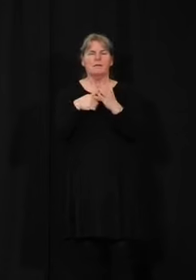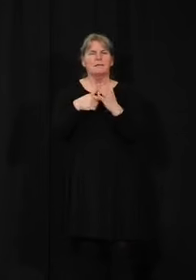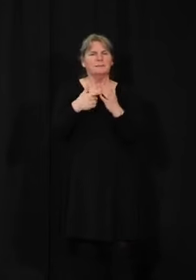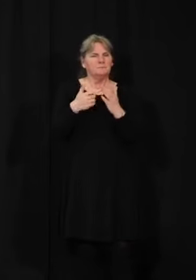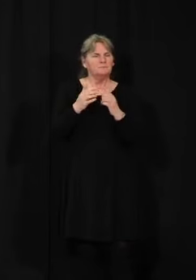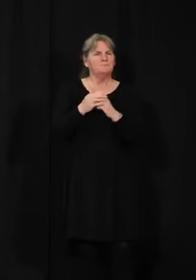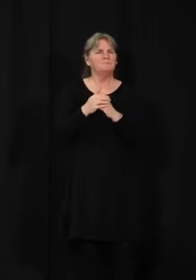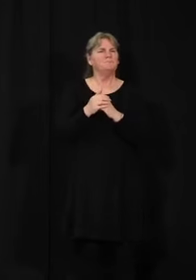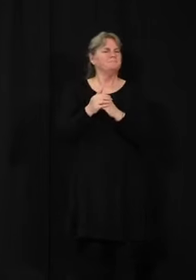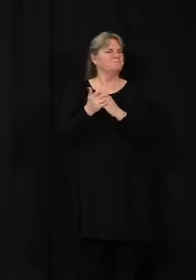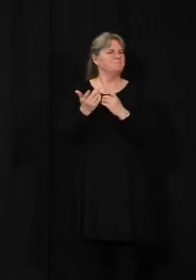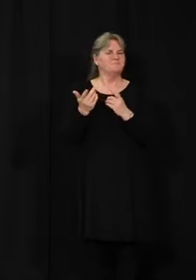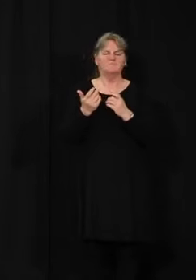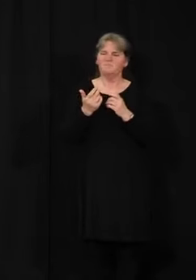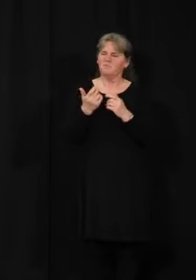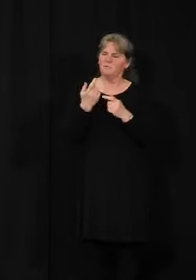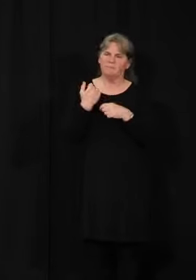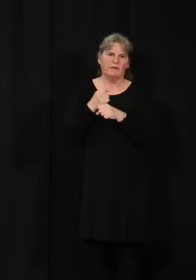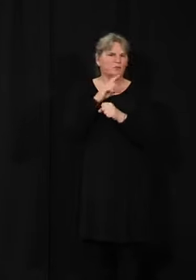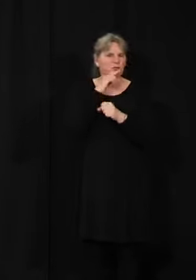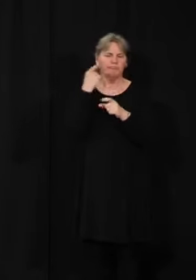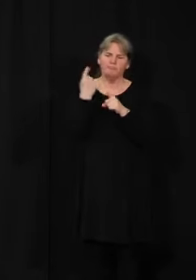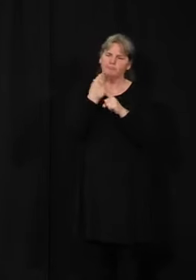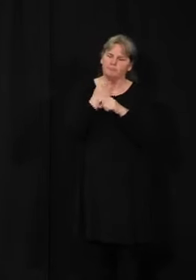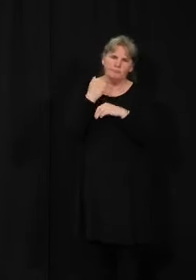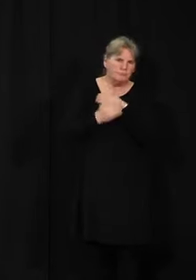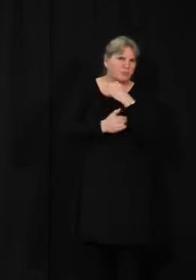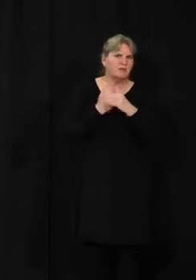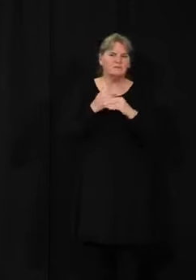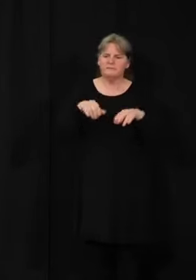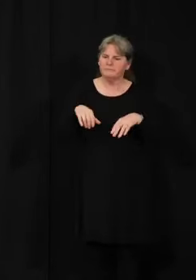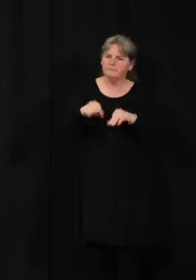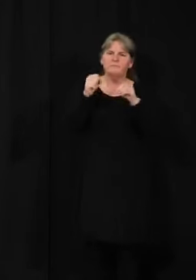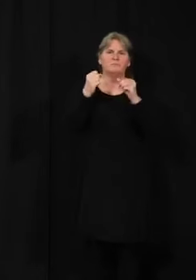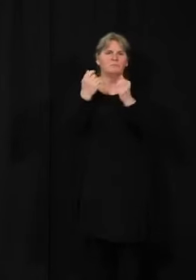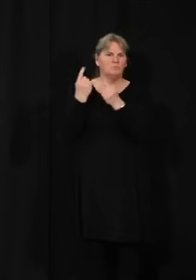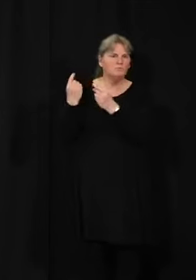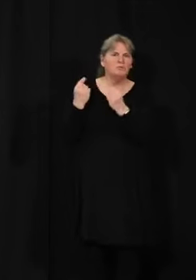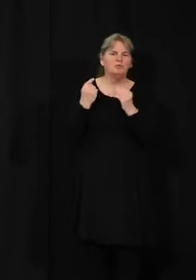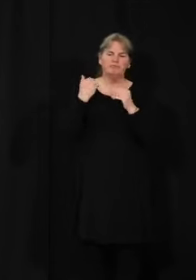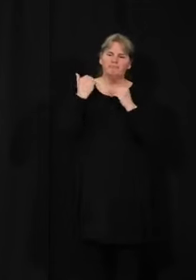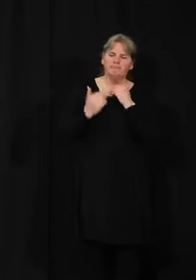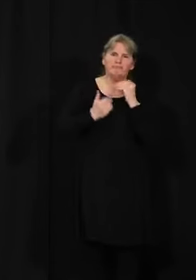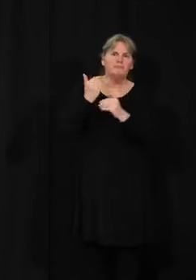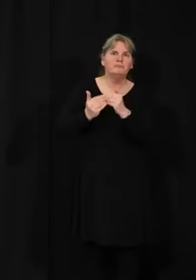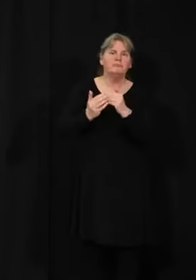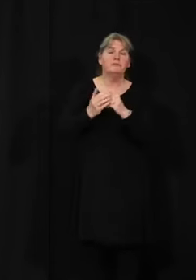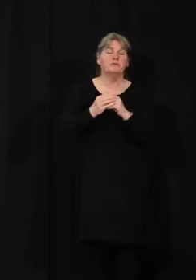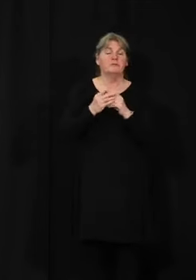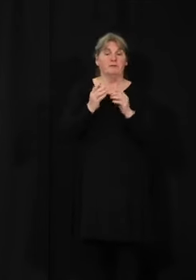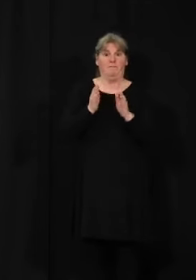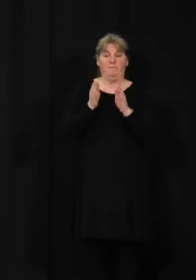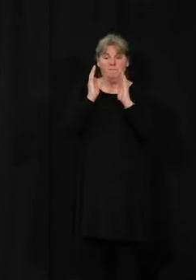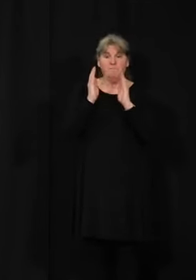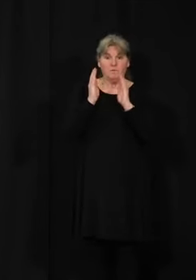And these are failsafe mechanisms that allow us to move on our feet and make sure that while we are addressing the